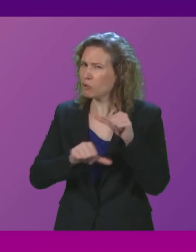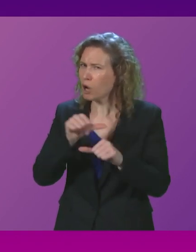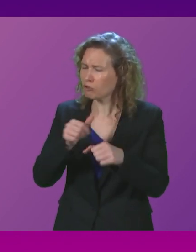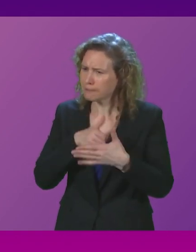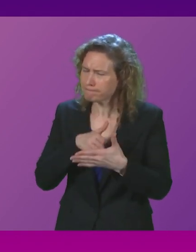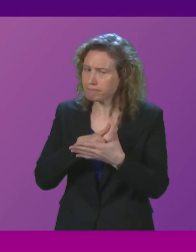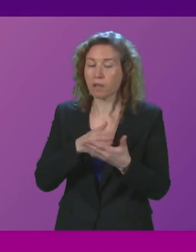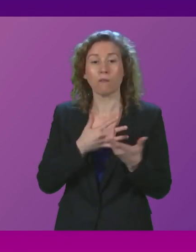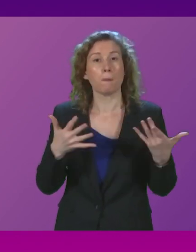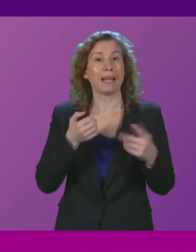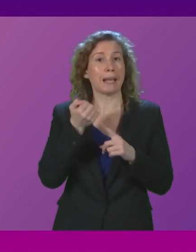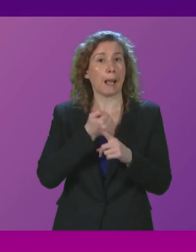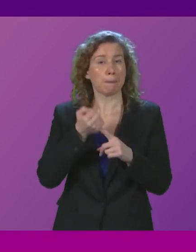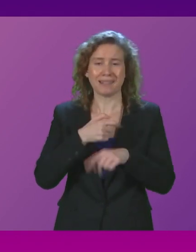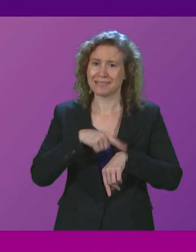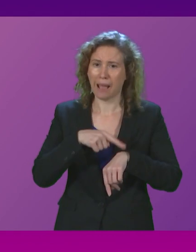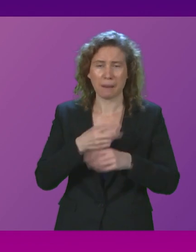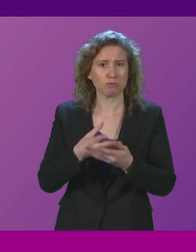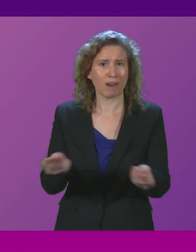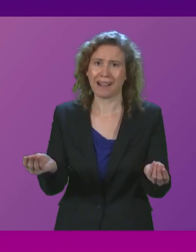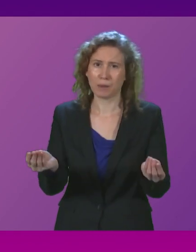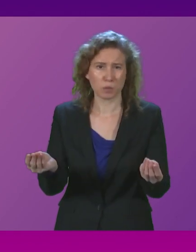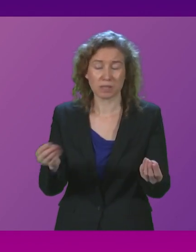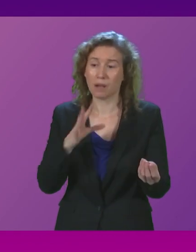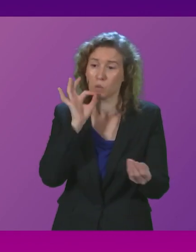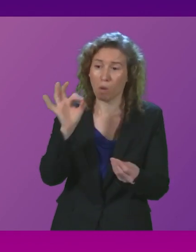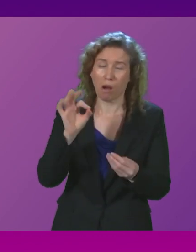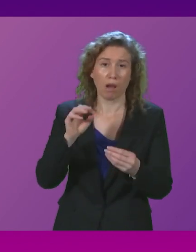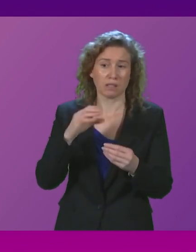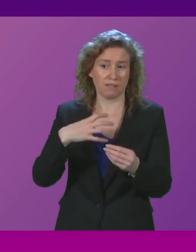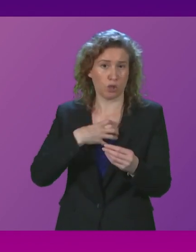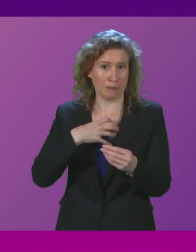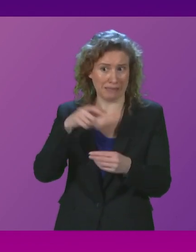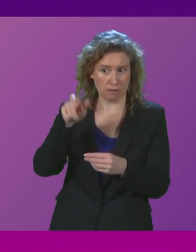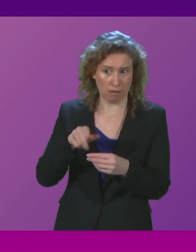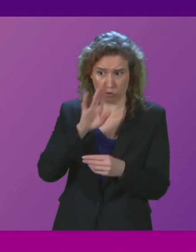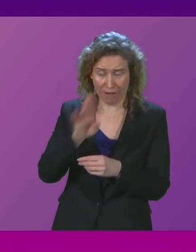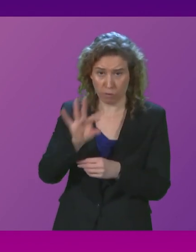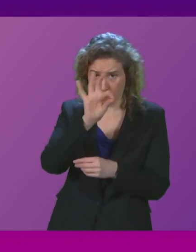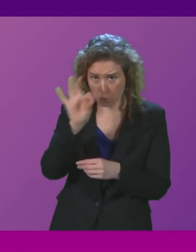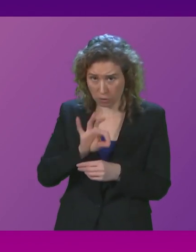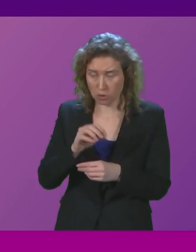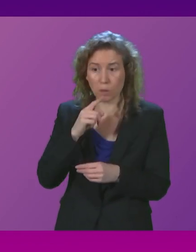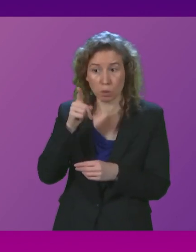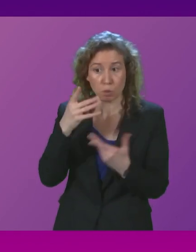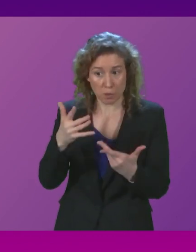For many campaigners, time is simply running out. Therefore, I ask the First Minister this straightforward question: will she today commit to take forward